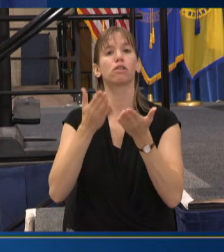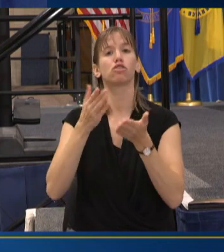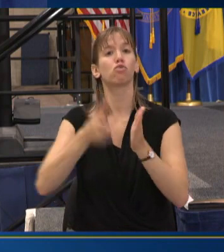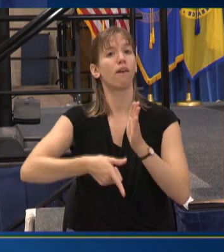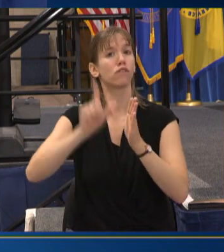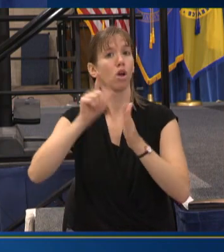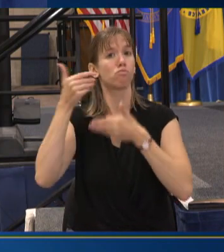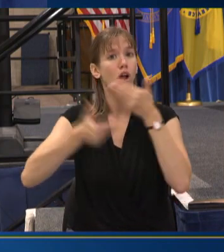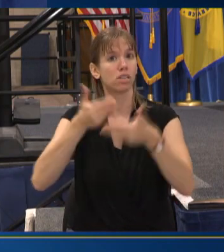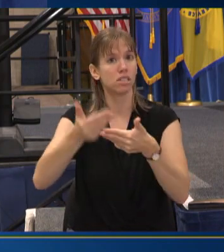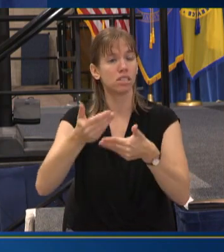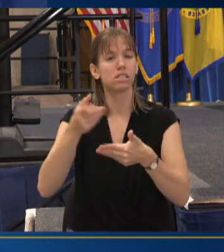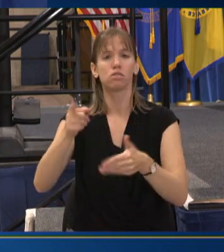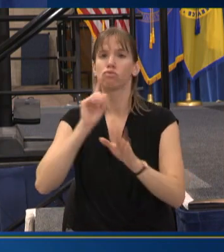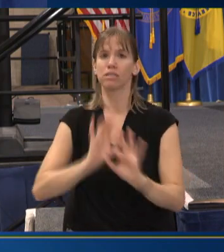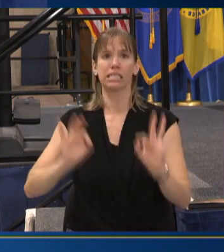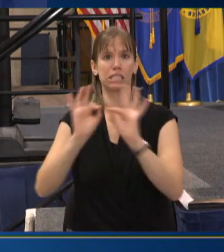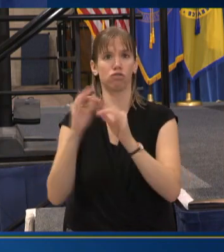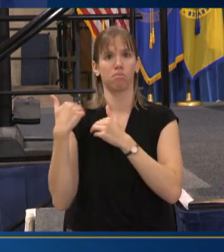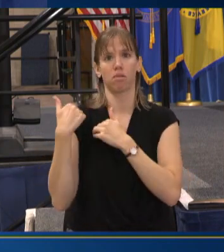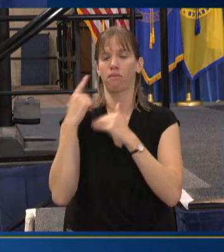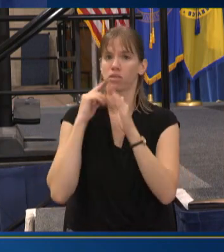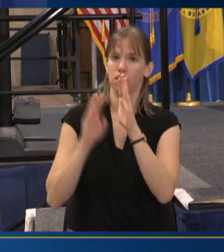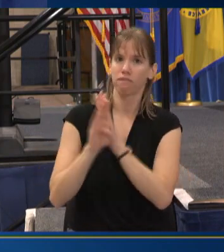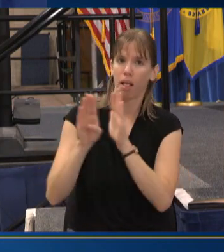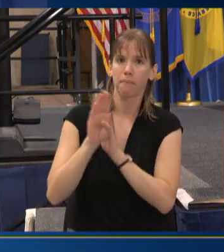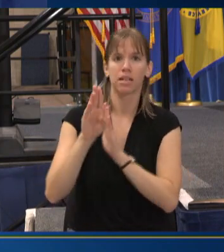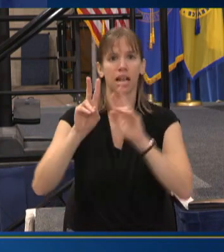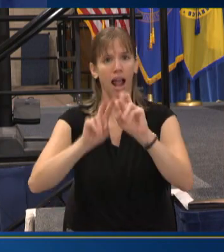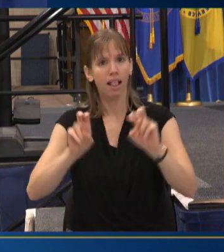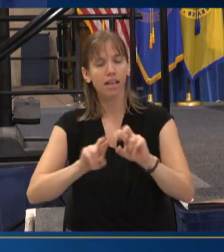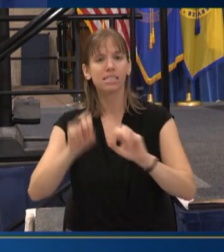key responsibilities for developing and analyzing federal and state legislation,